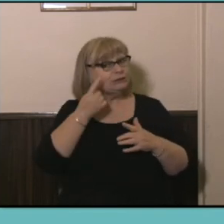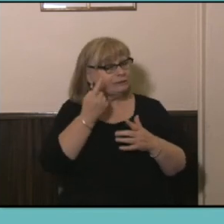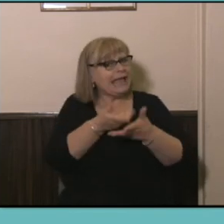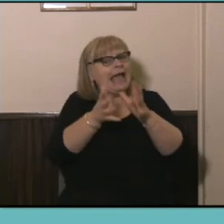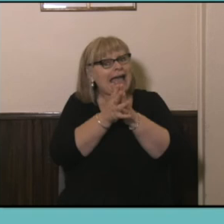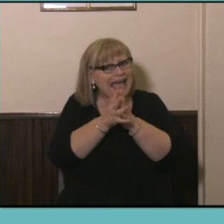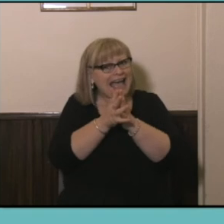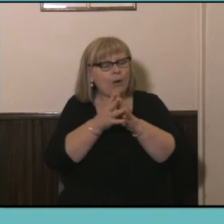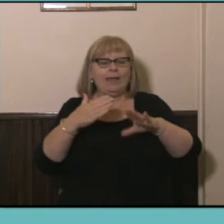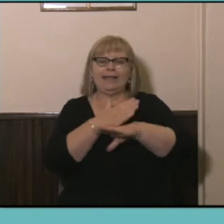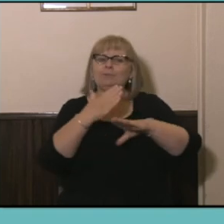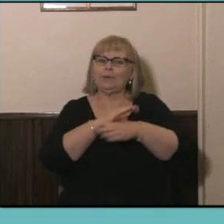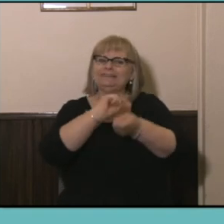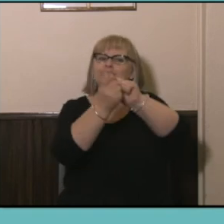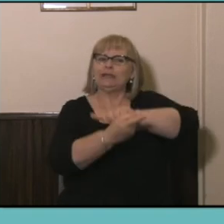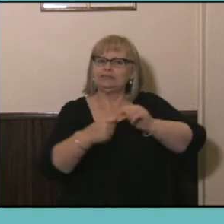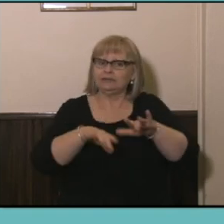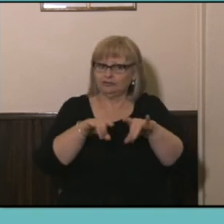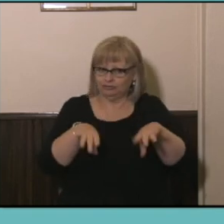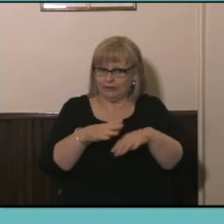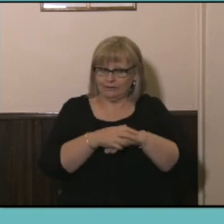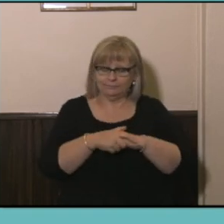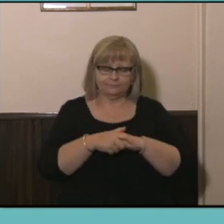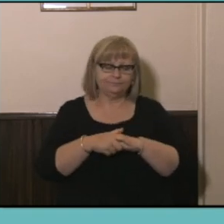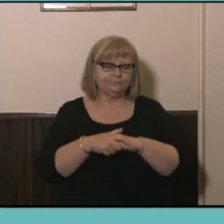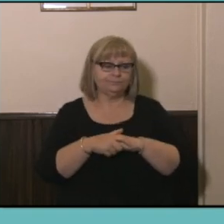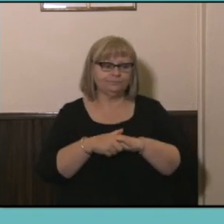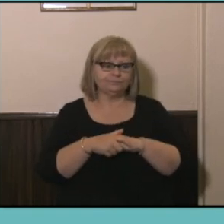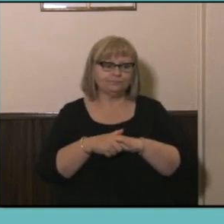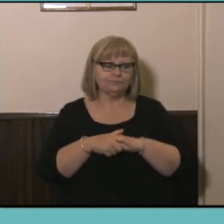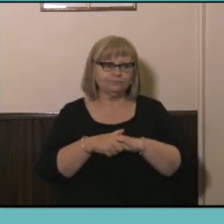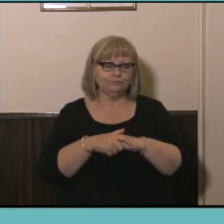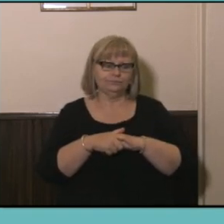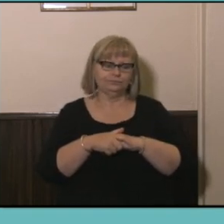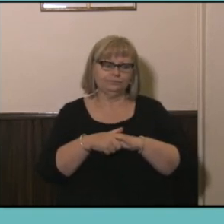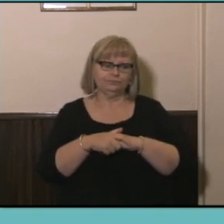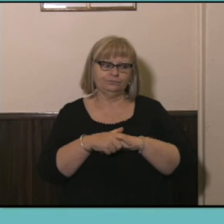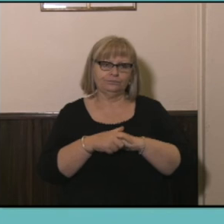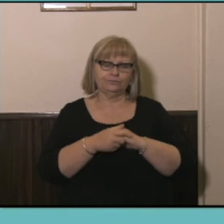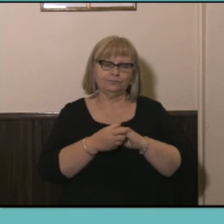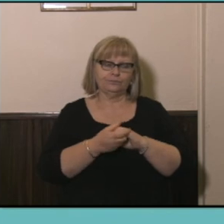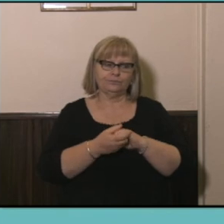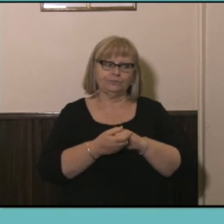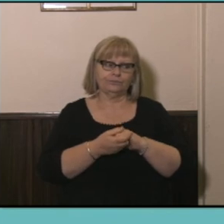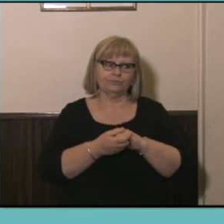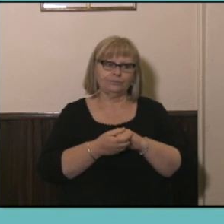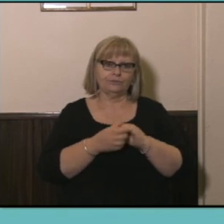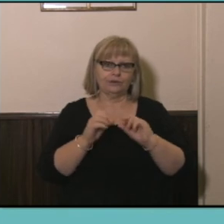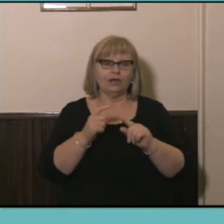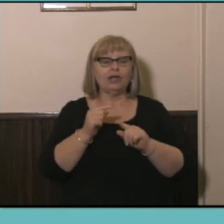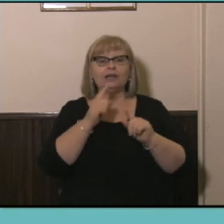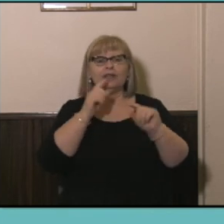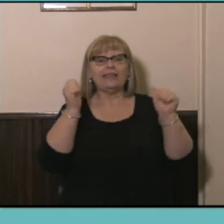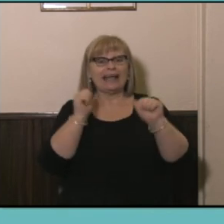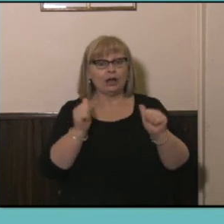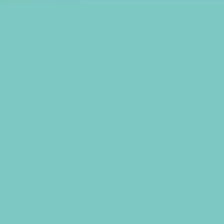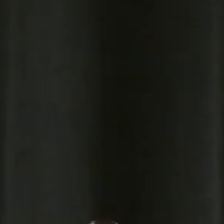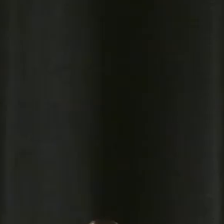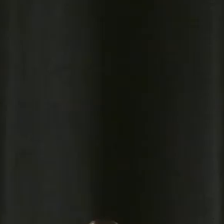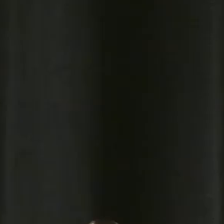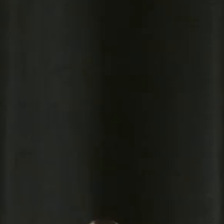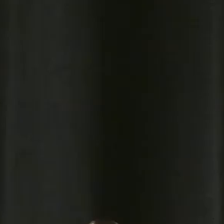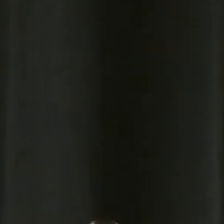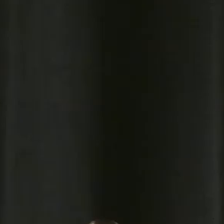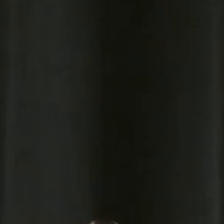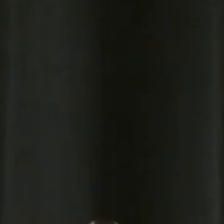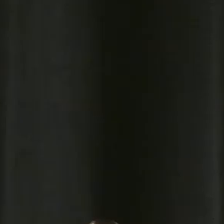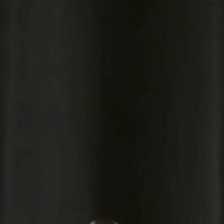employment in Australia. That concludes our data presentation as you can see